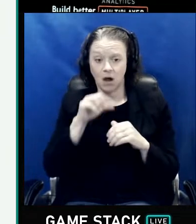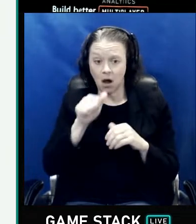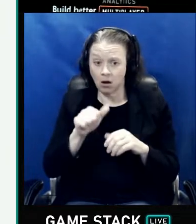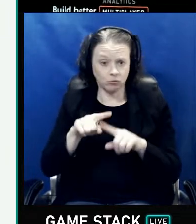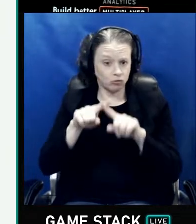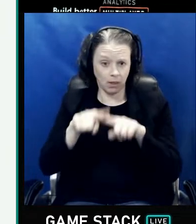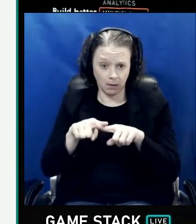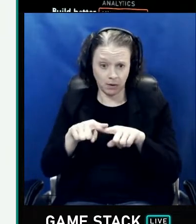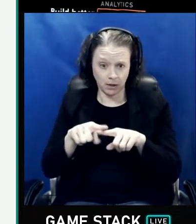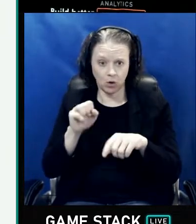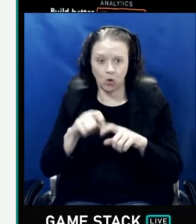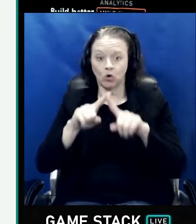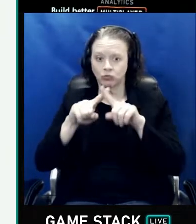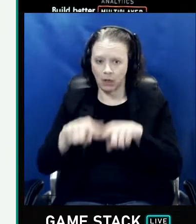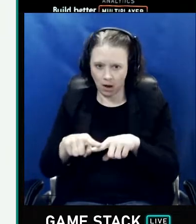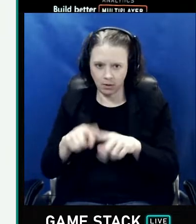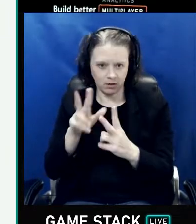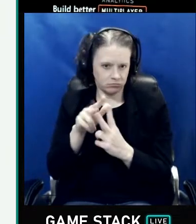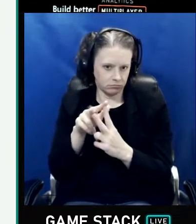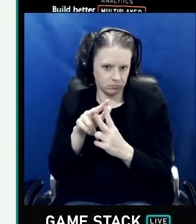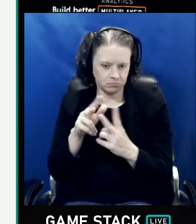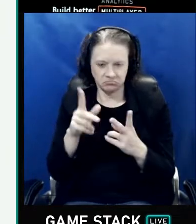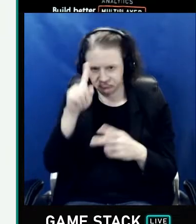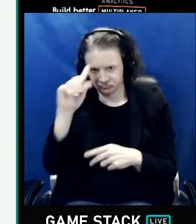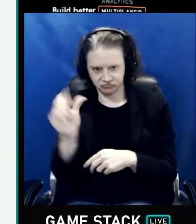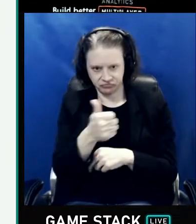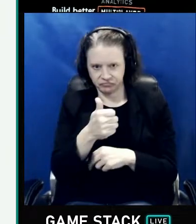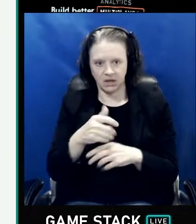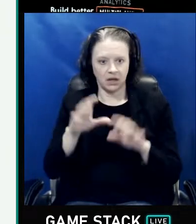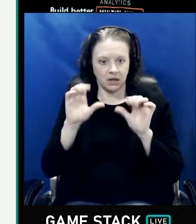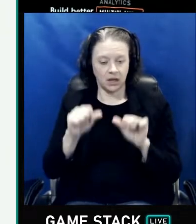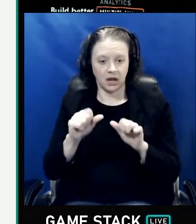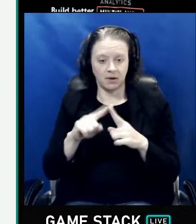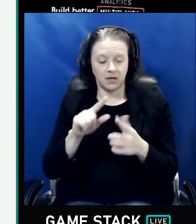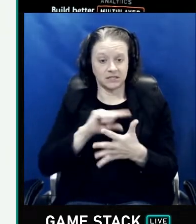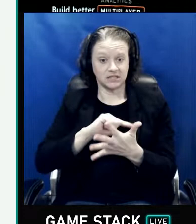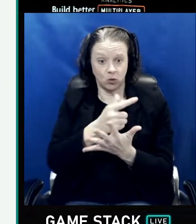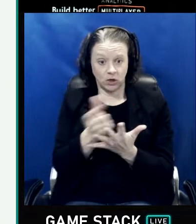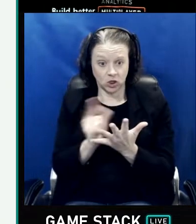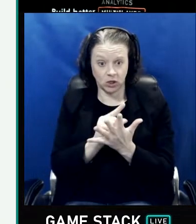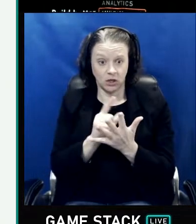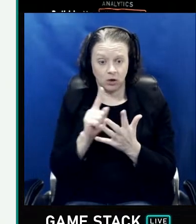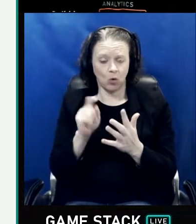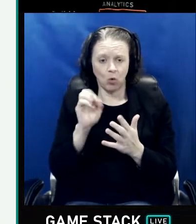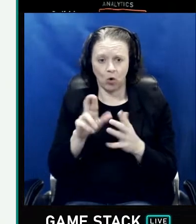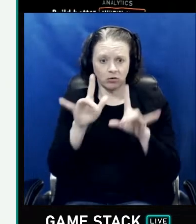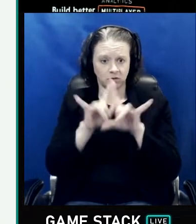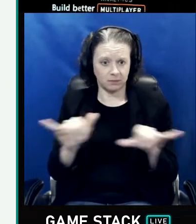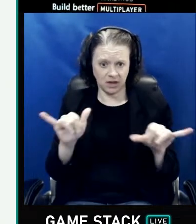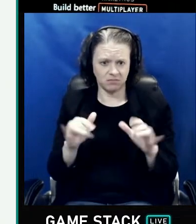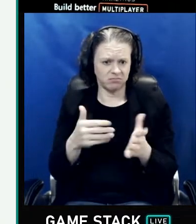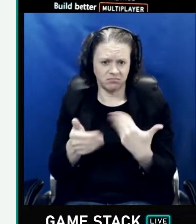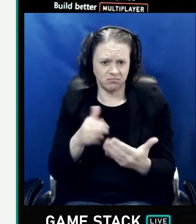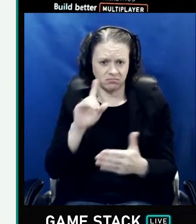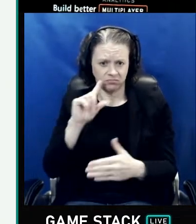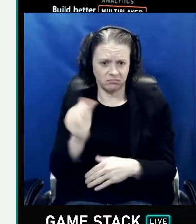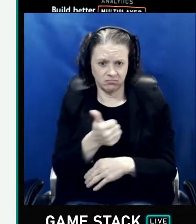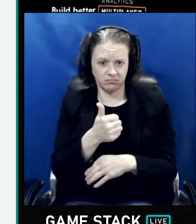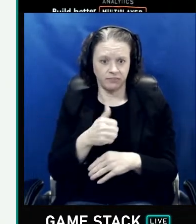It's really up to you. They can be sent sequentially or nonsequentially. You have the choice. You can broadcast or you can